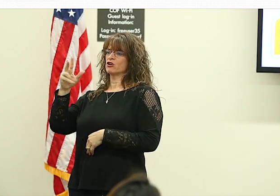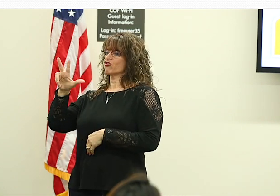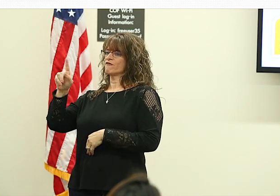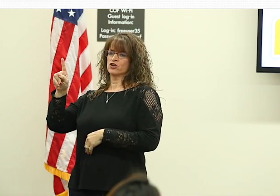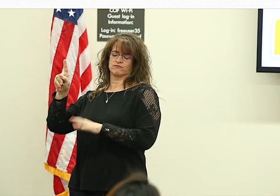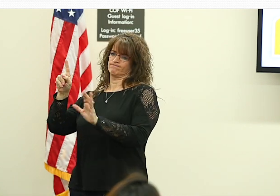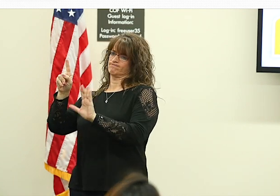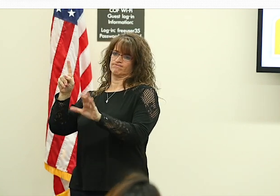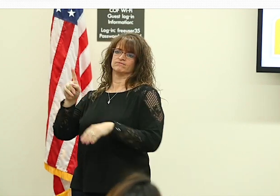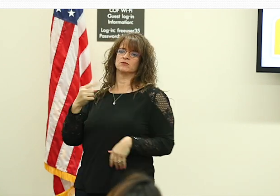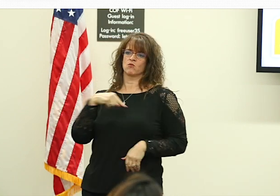Provide everything requested,